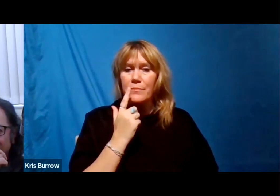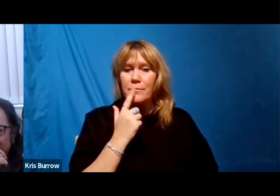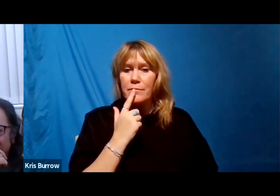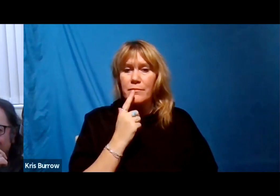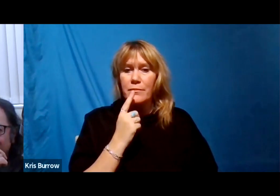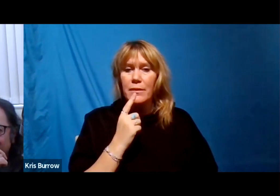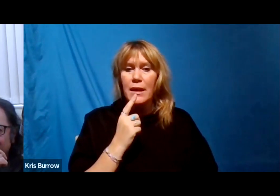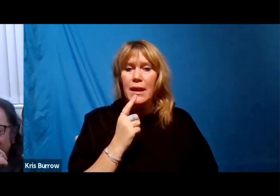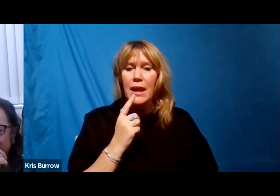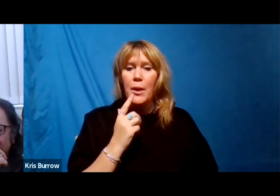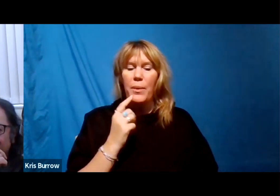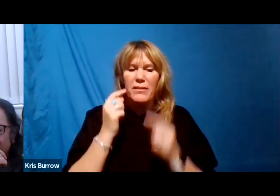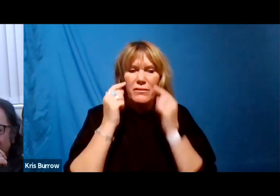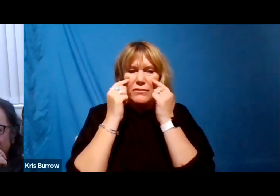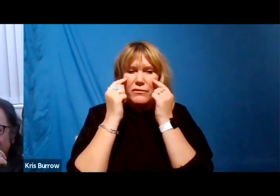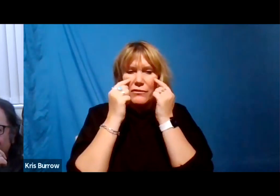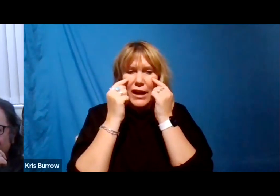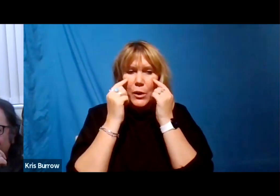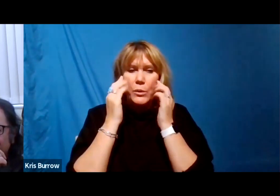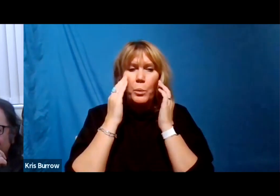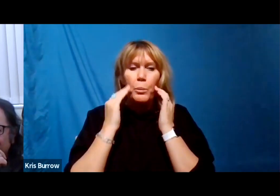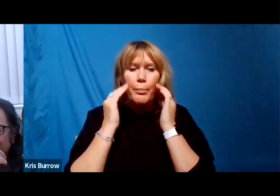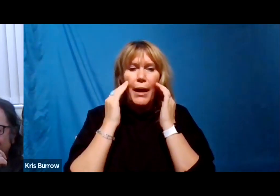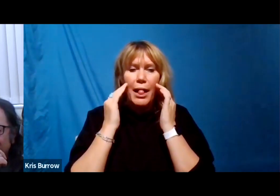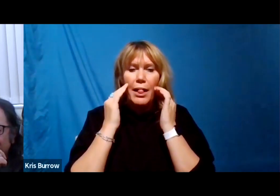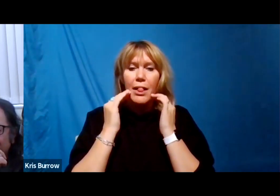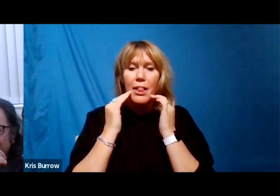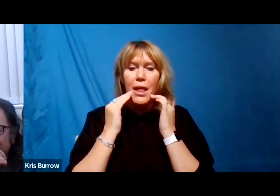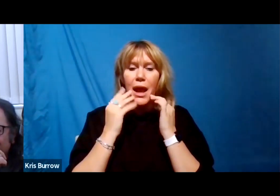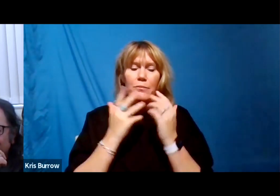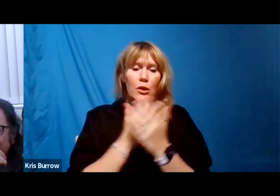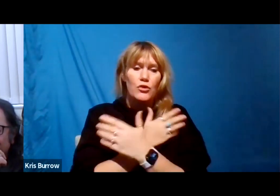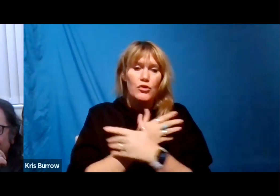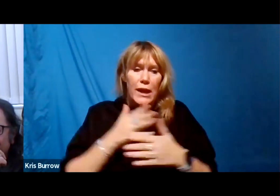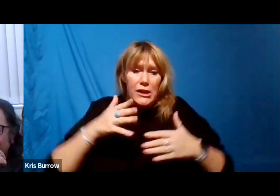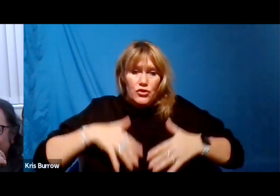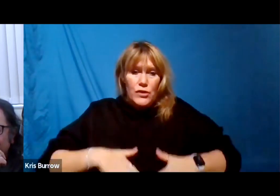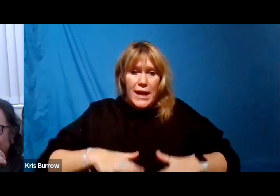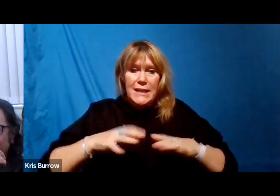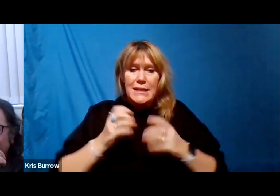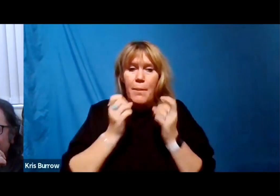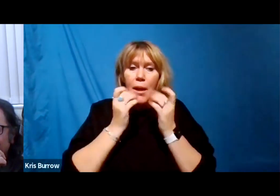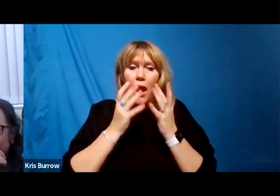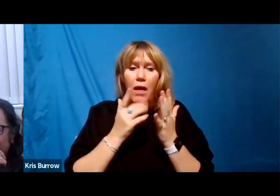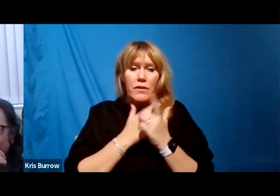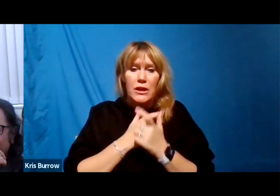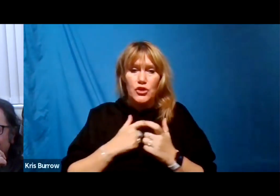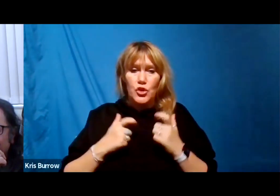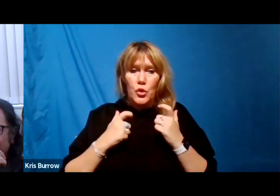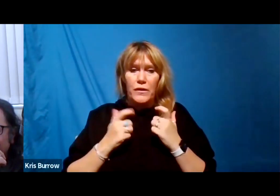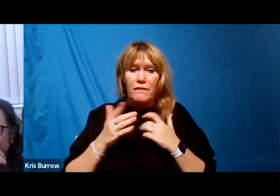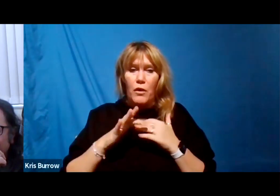So recognise that it's not a sign of weakness to share the load